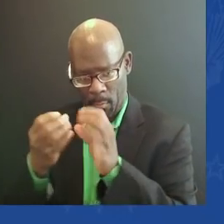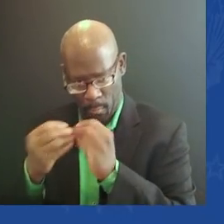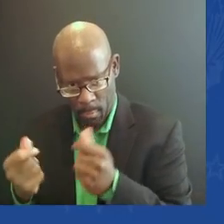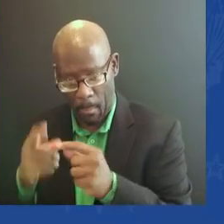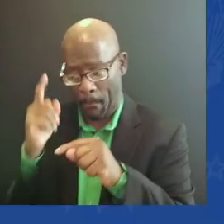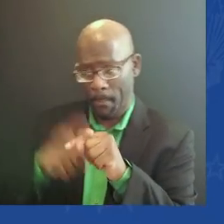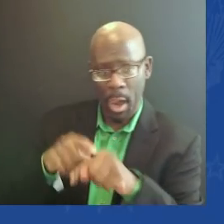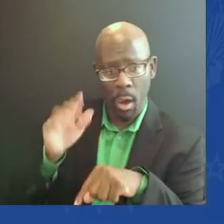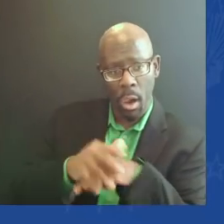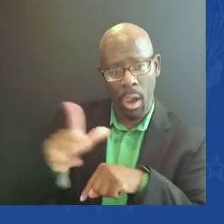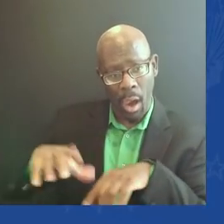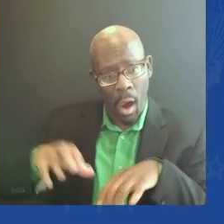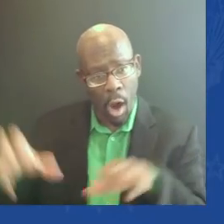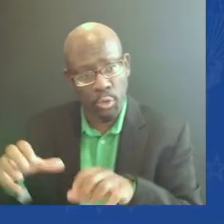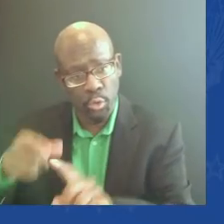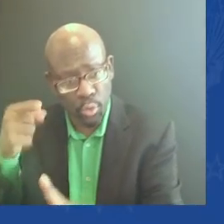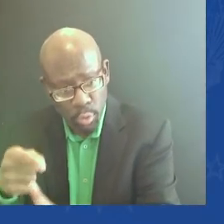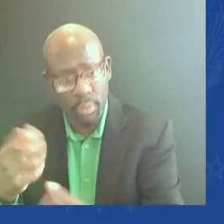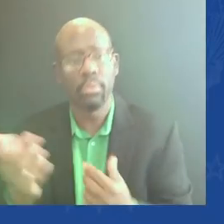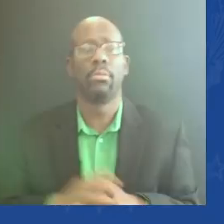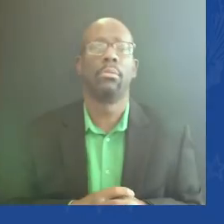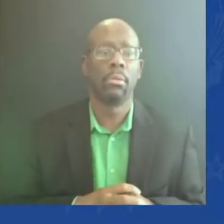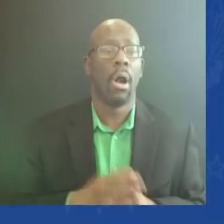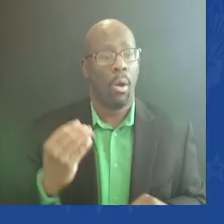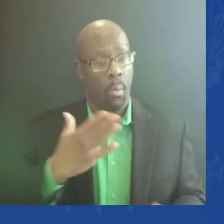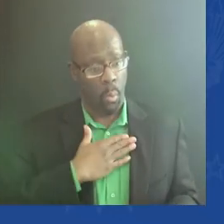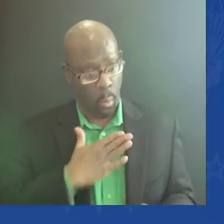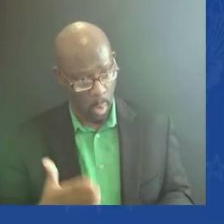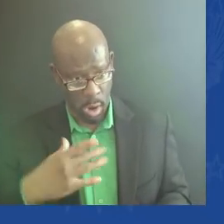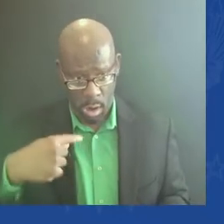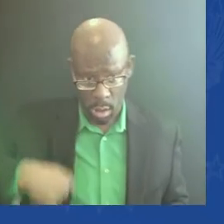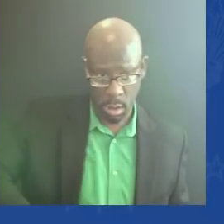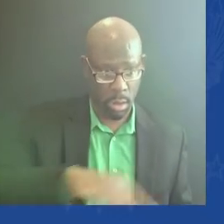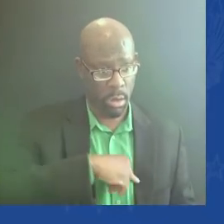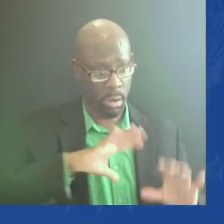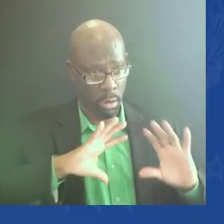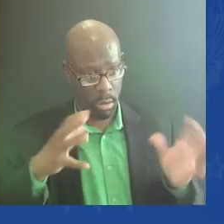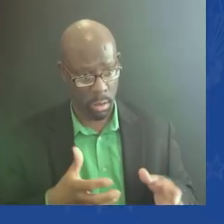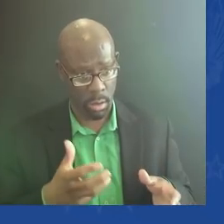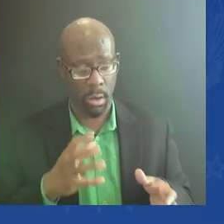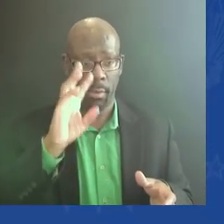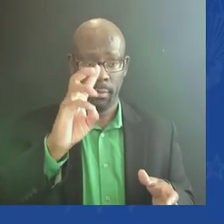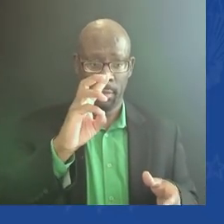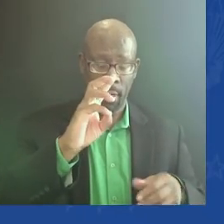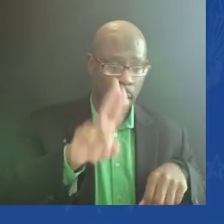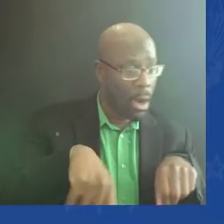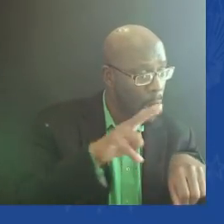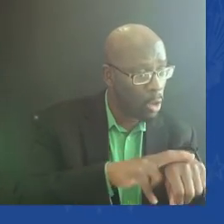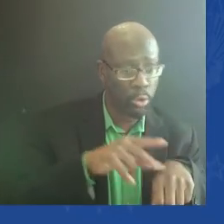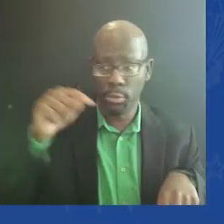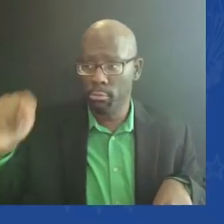who are part of the original agreement, to stick with us and make sure there's a price to pay economically for them if they fail to come back.